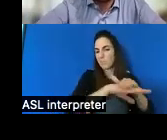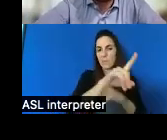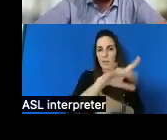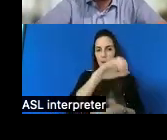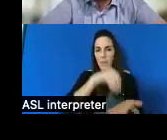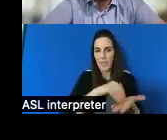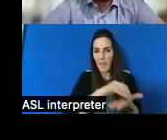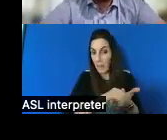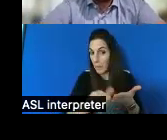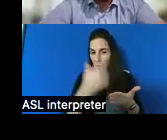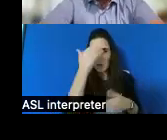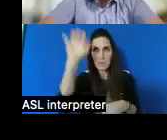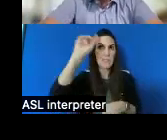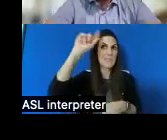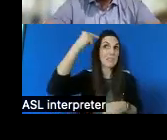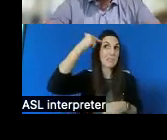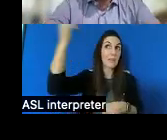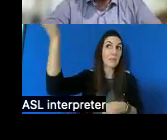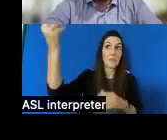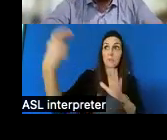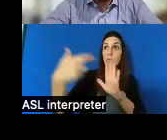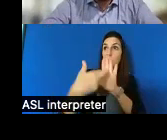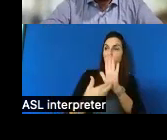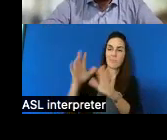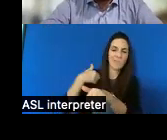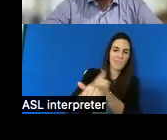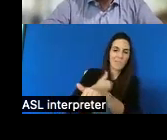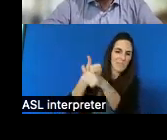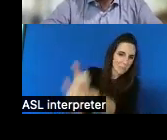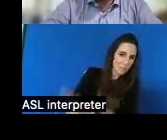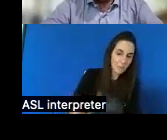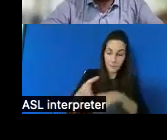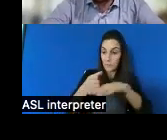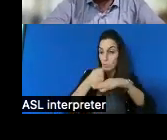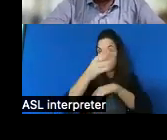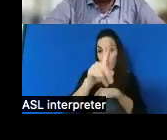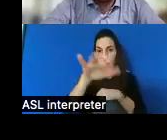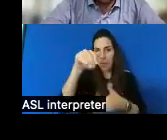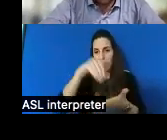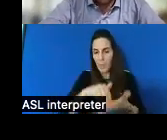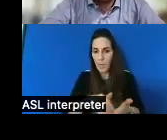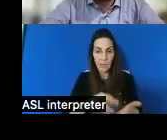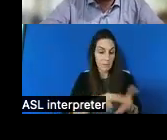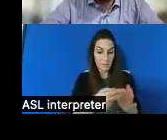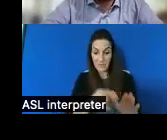government structured it over a 100,000 it can disqualify the benefits again there can be you